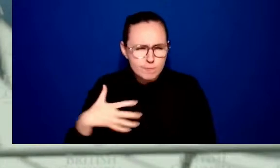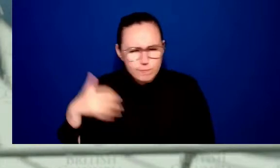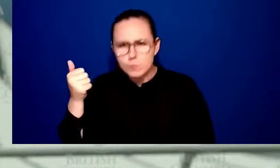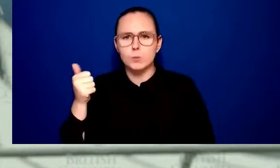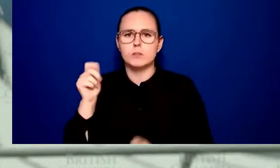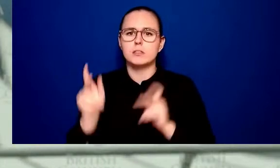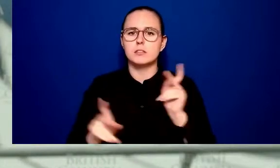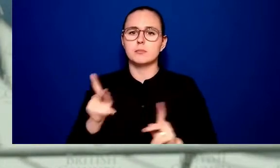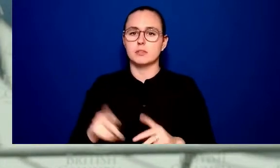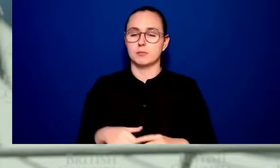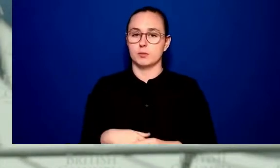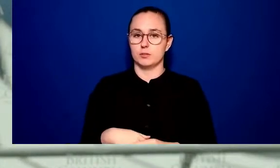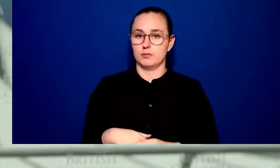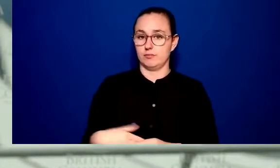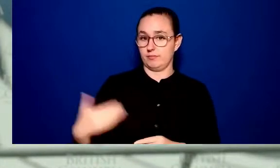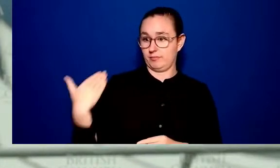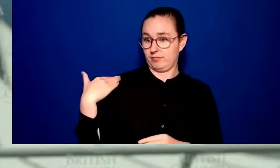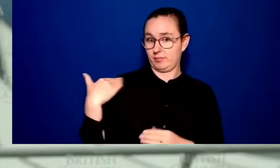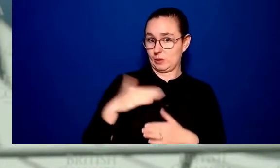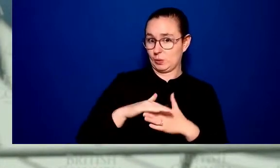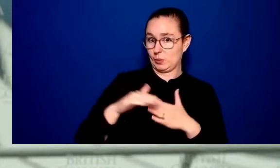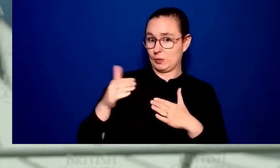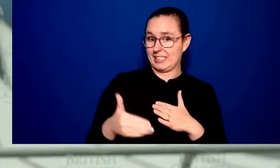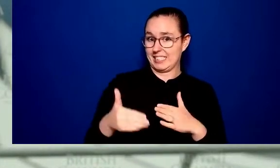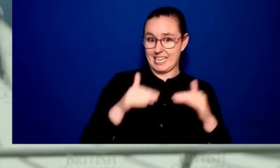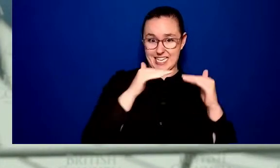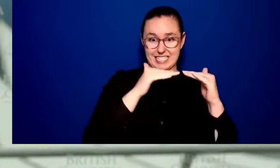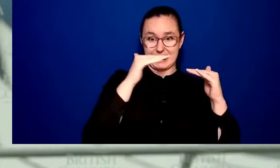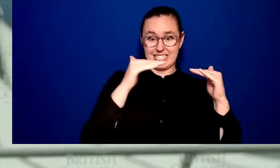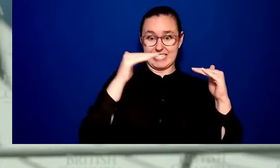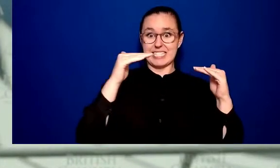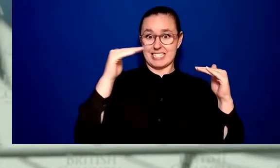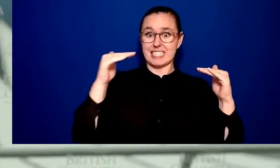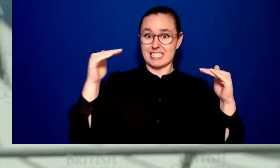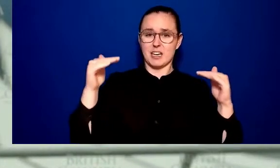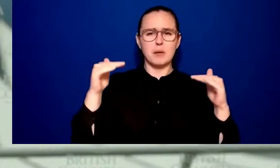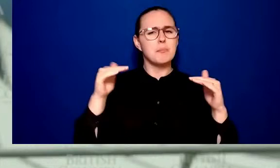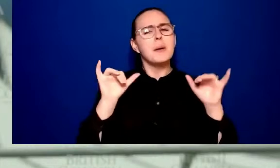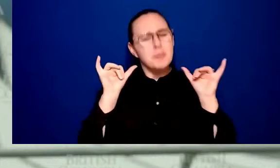still very high, and that means that we've had again increasing